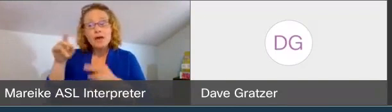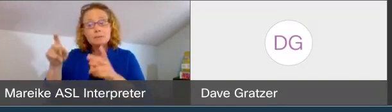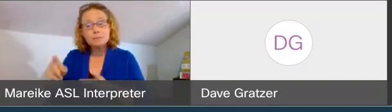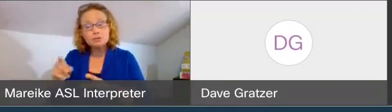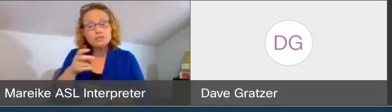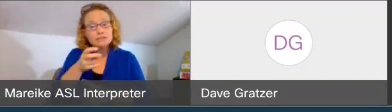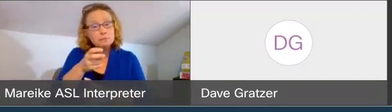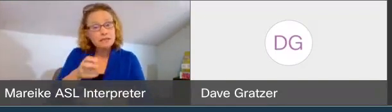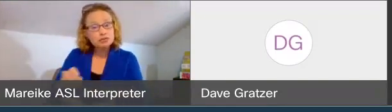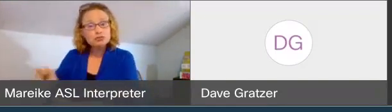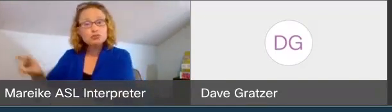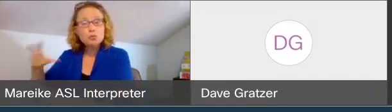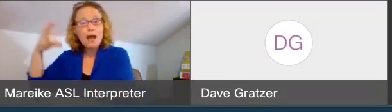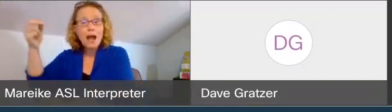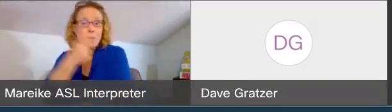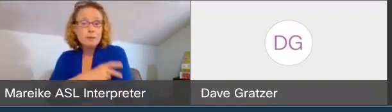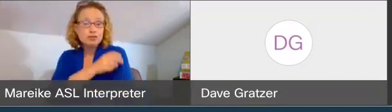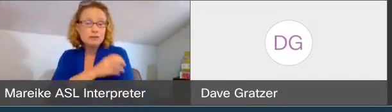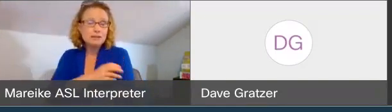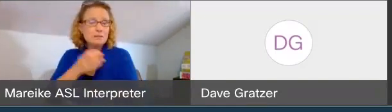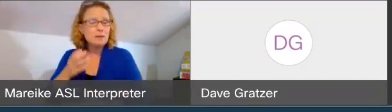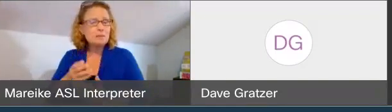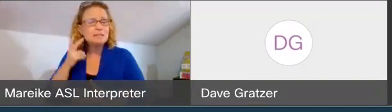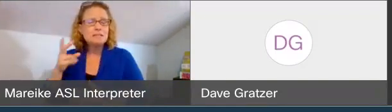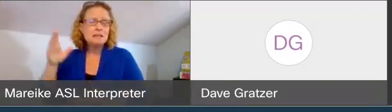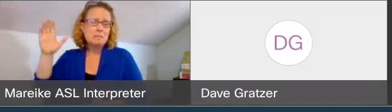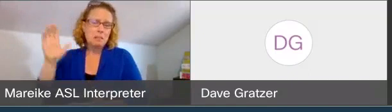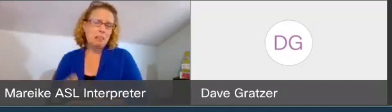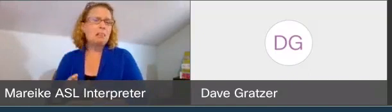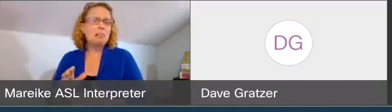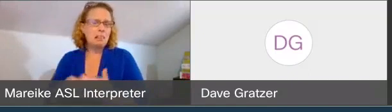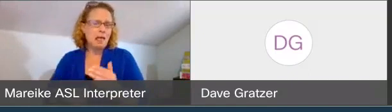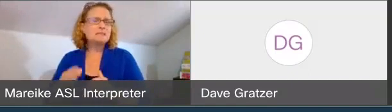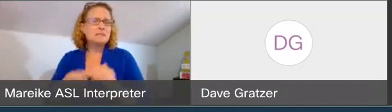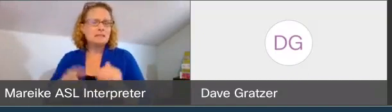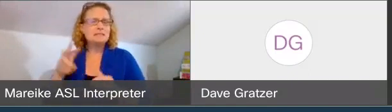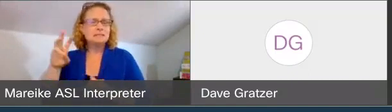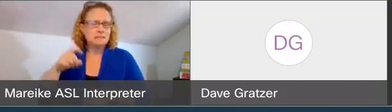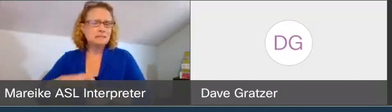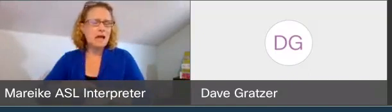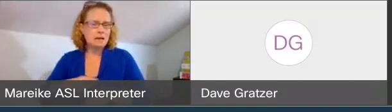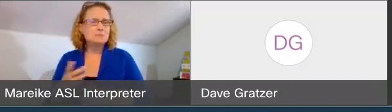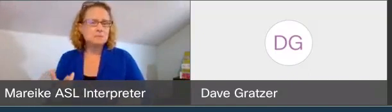clinic, we might actually be seeing them fewer times than six. So we are finding clinically